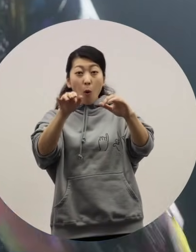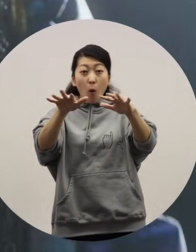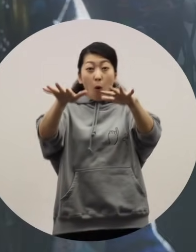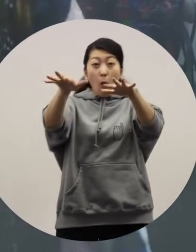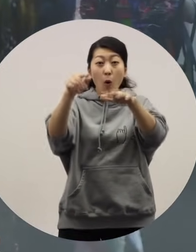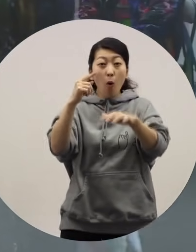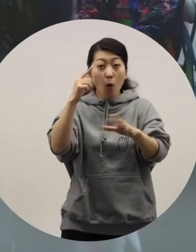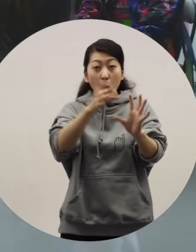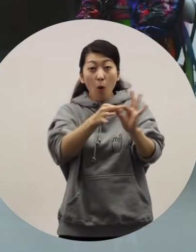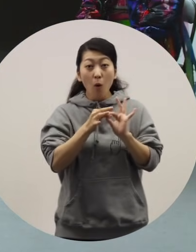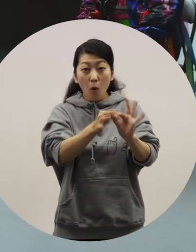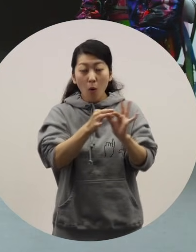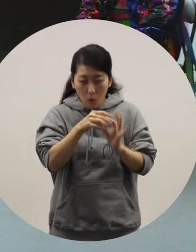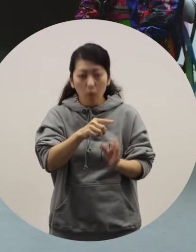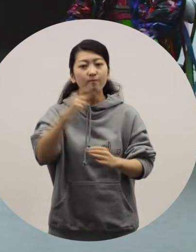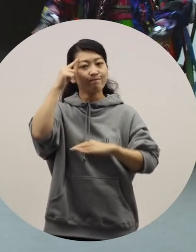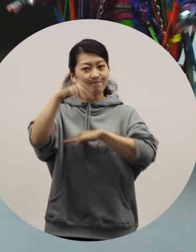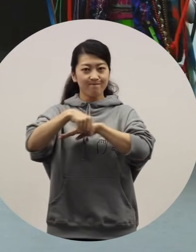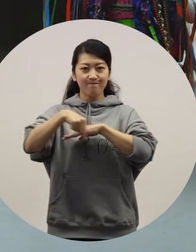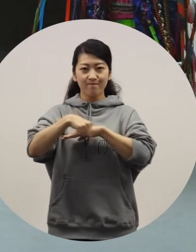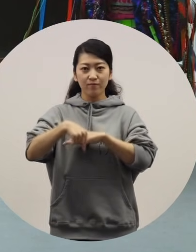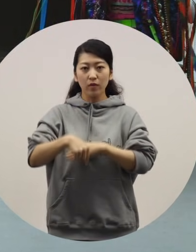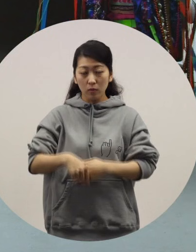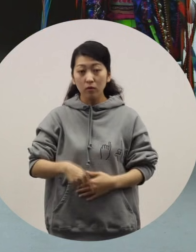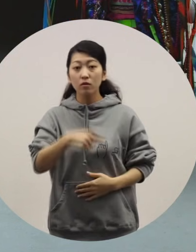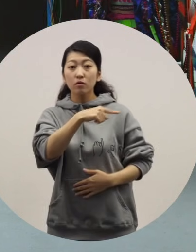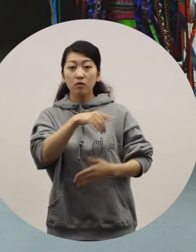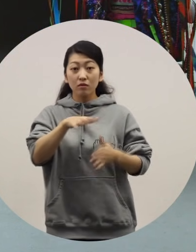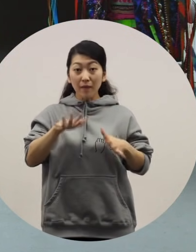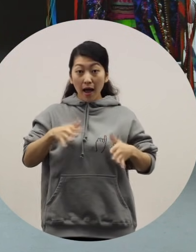So, I designed this. And as for the jacket,